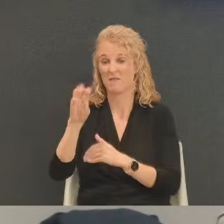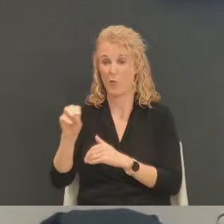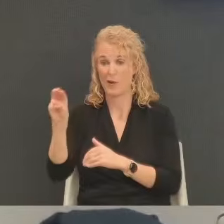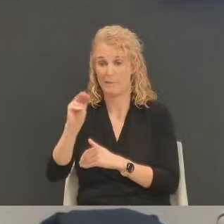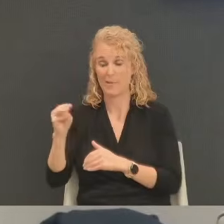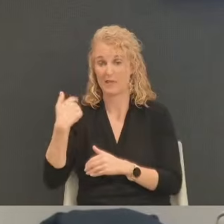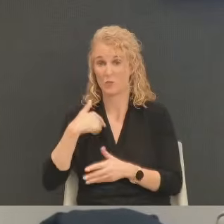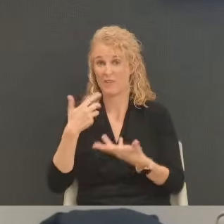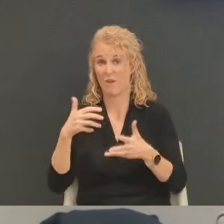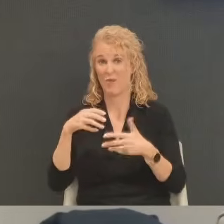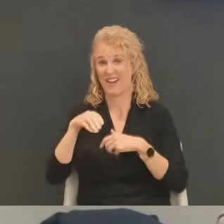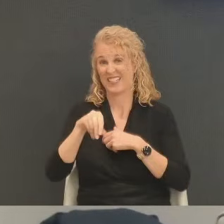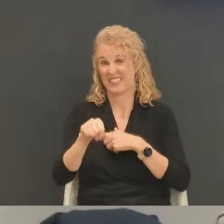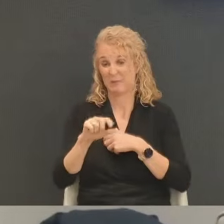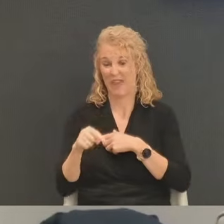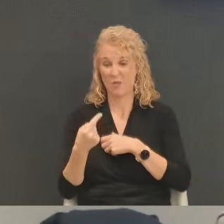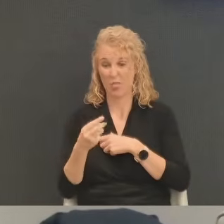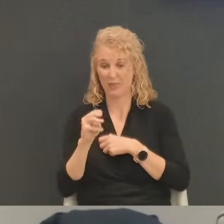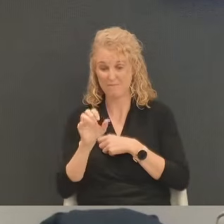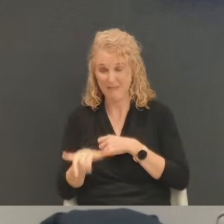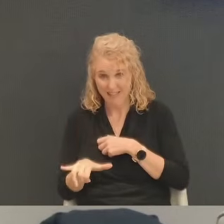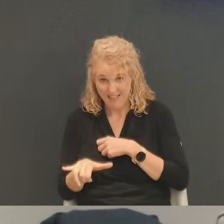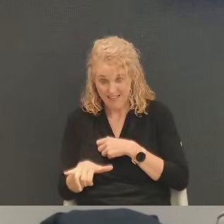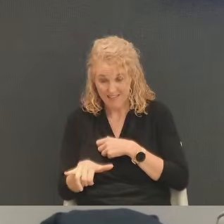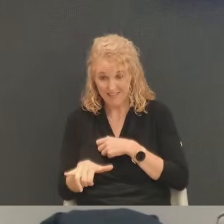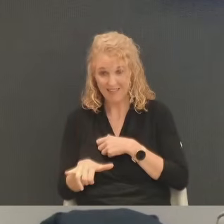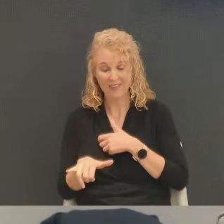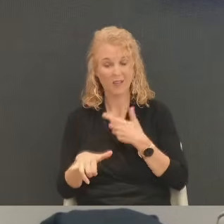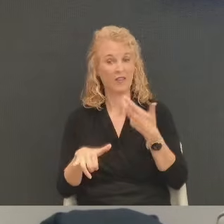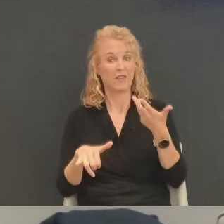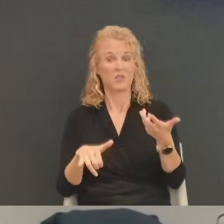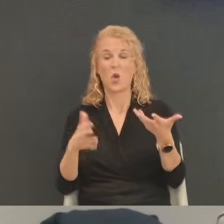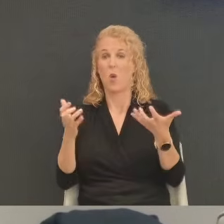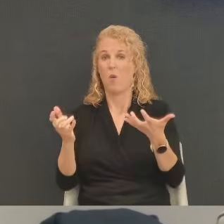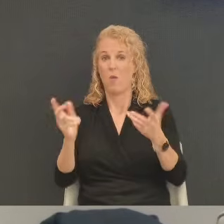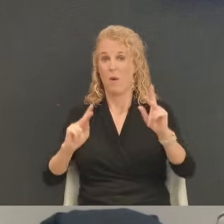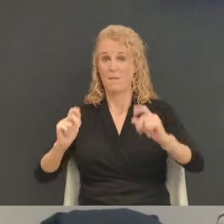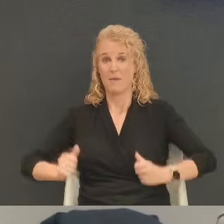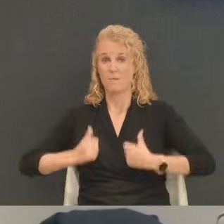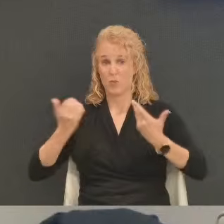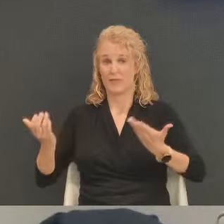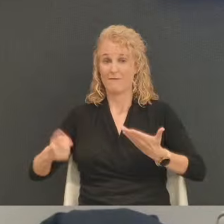and it's just now May. So, just giving our residents some understanding of how much money we